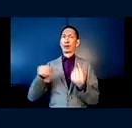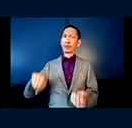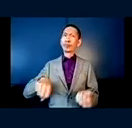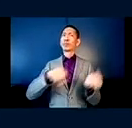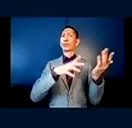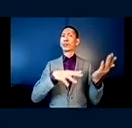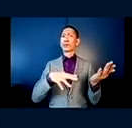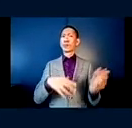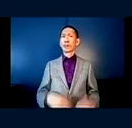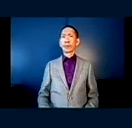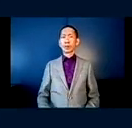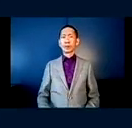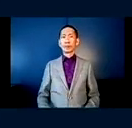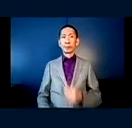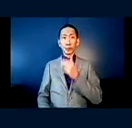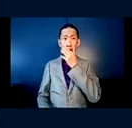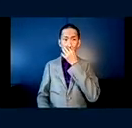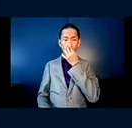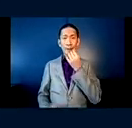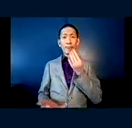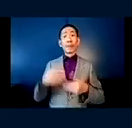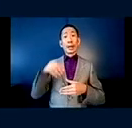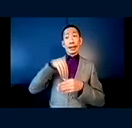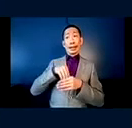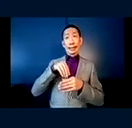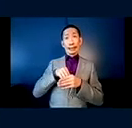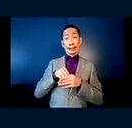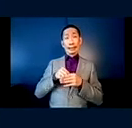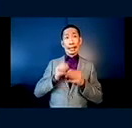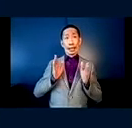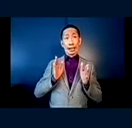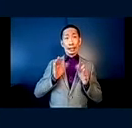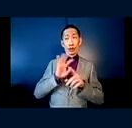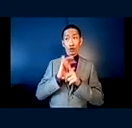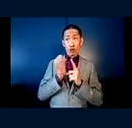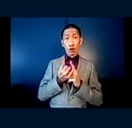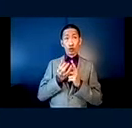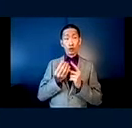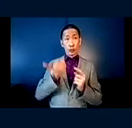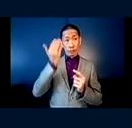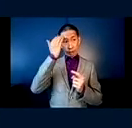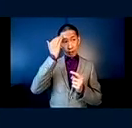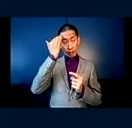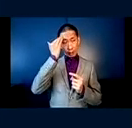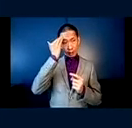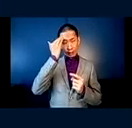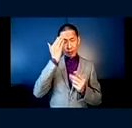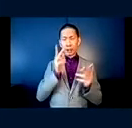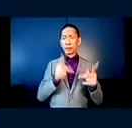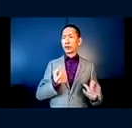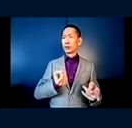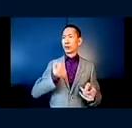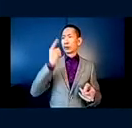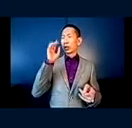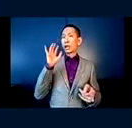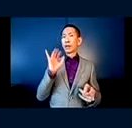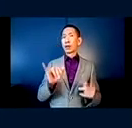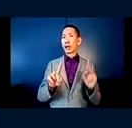OF THEIR TRASH AND PUT IT WHERE IT SHOULD GO? AN INSIDER MIGHT HAVE A DIFFERENT INTERPRETATION, AND TO GET TO UNDERSTANDING THAT